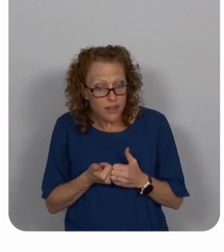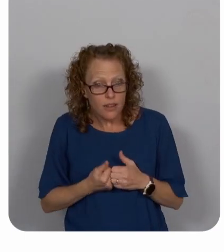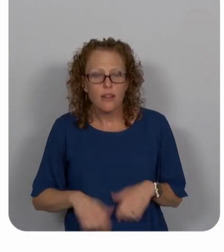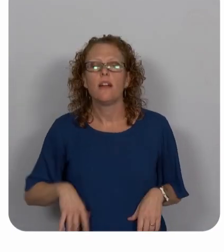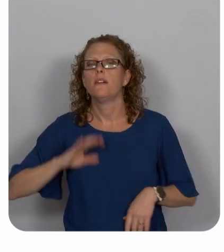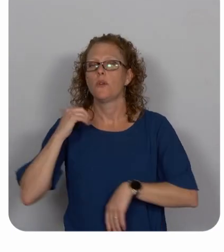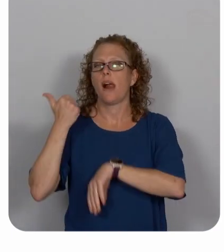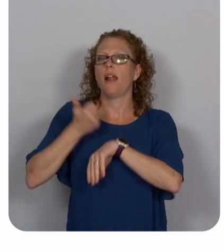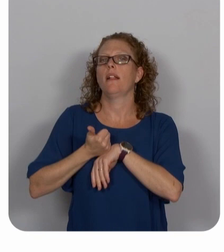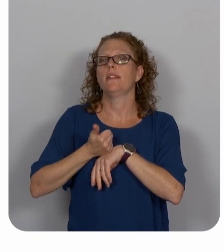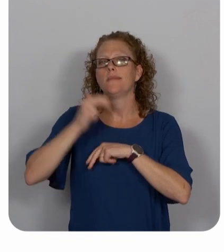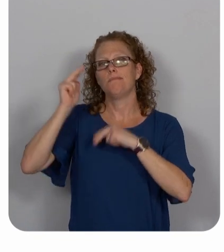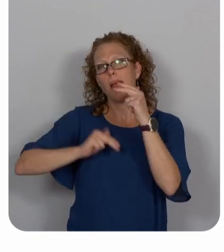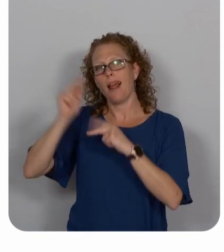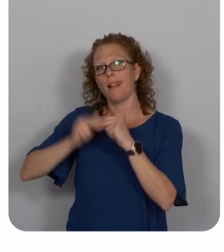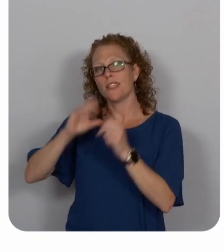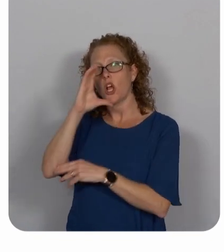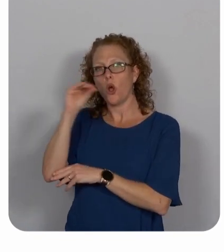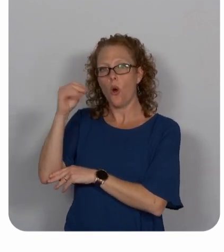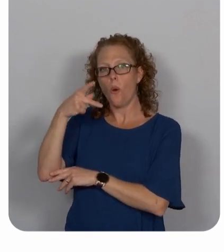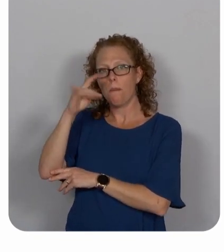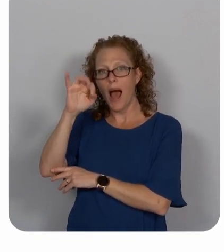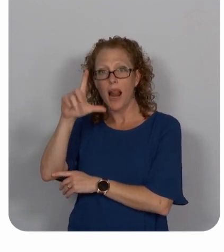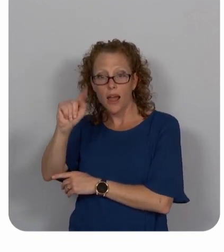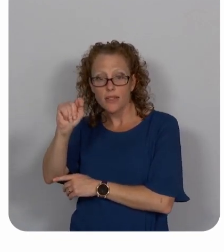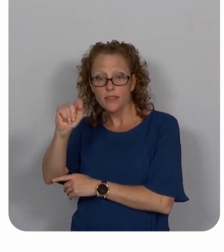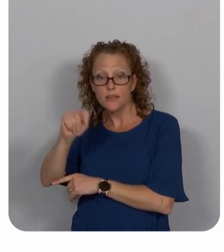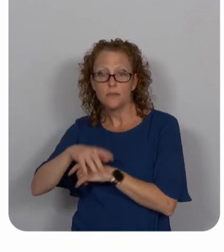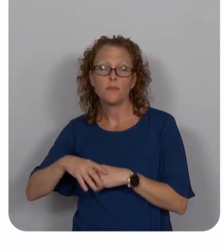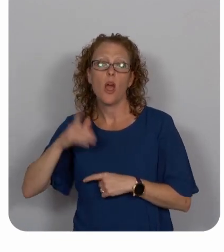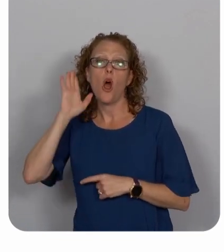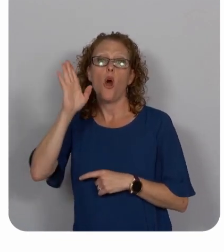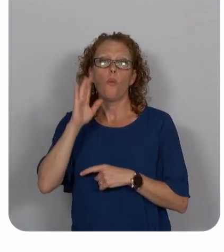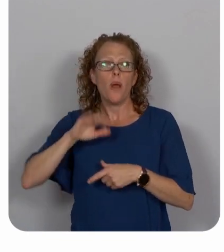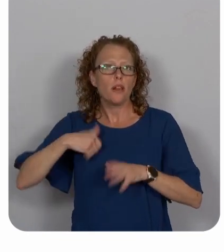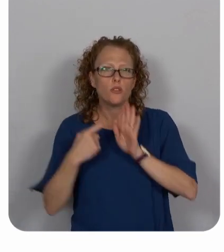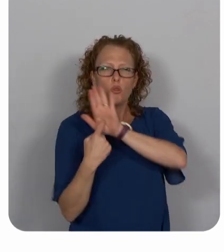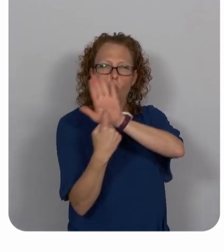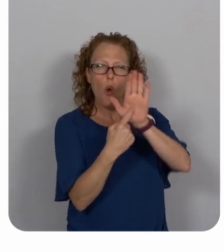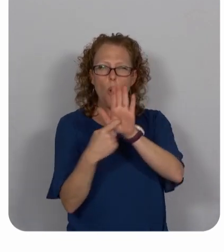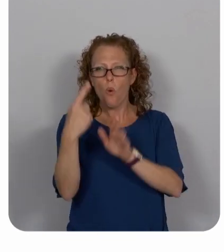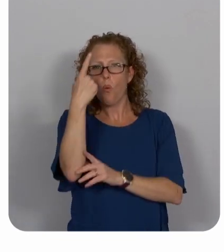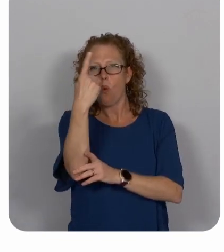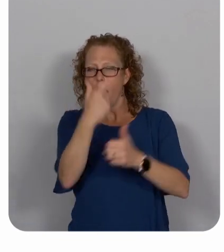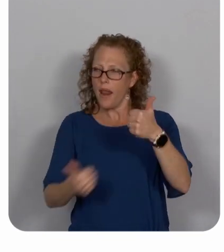A Copilot that will connect our various apps and services into one super app.